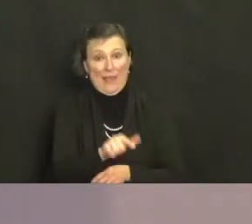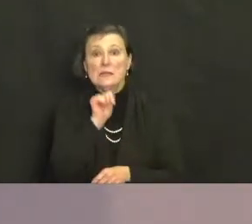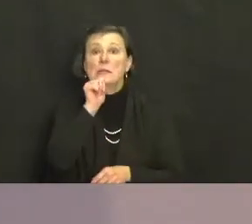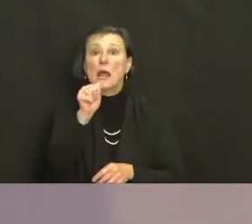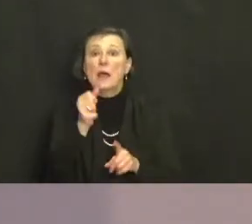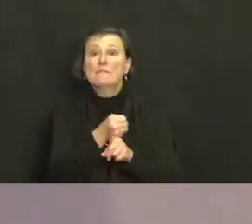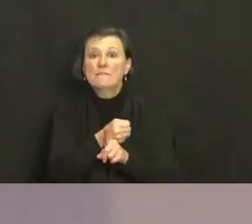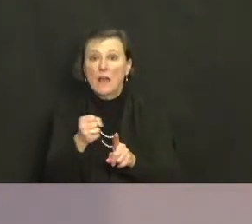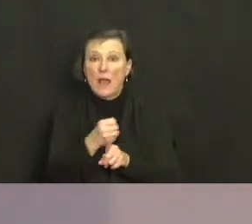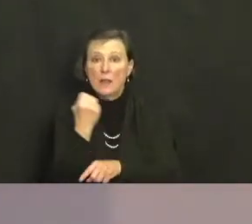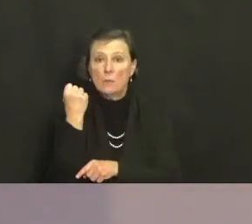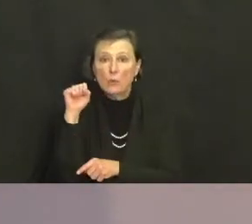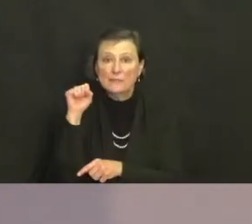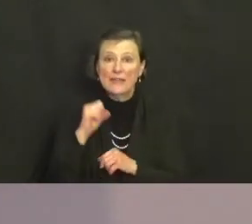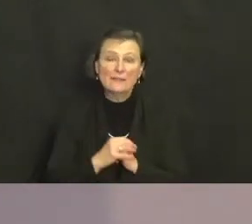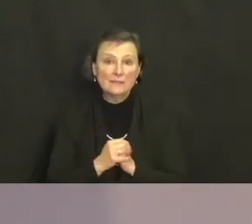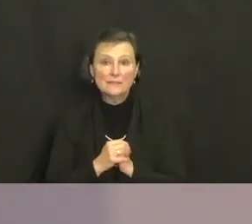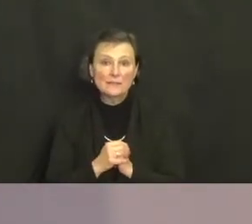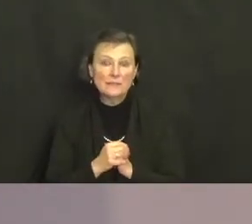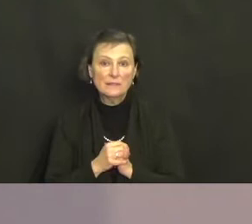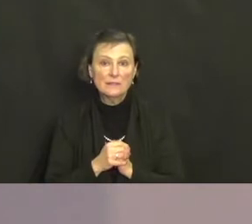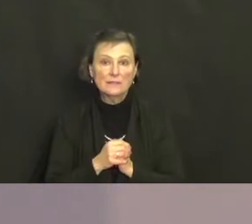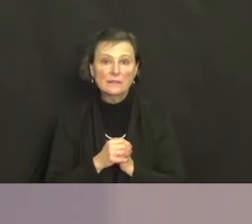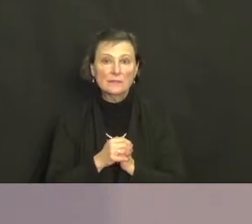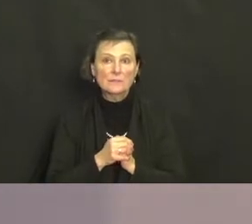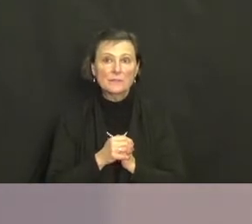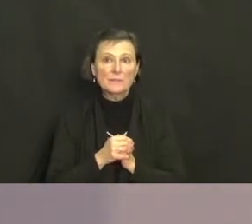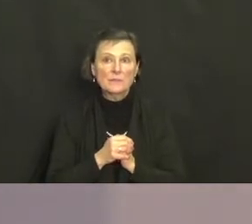Non-violent protest.